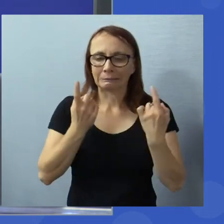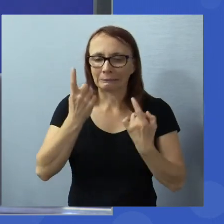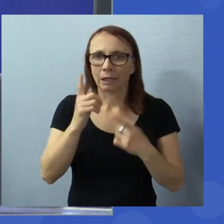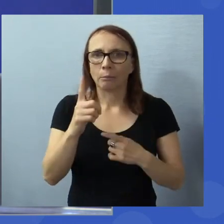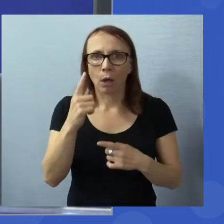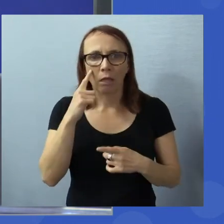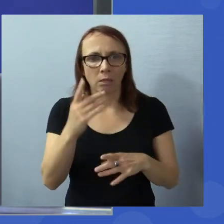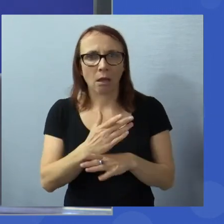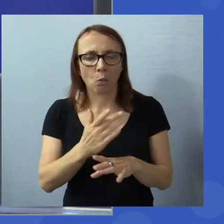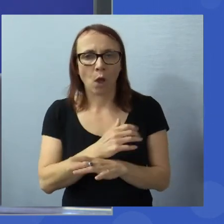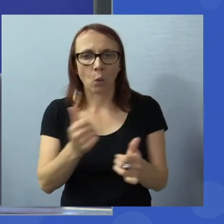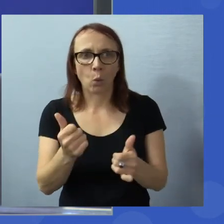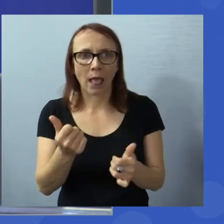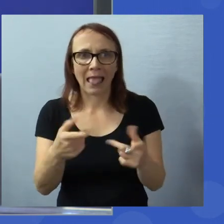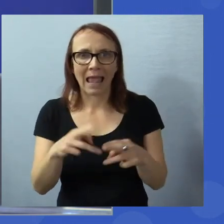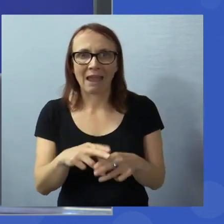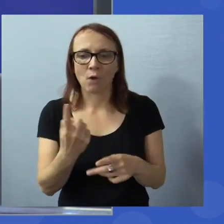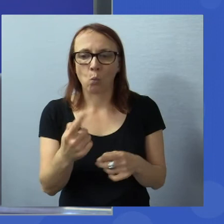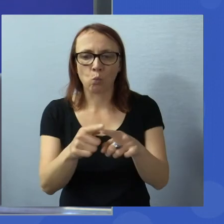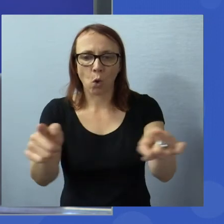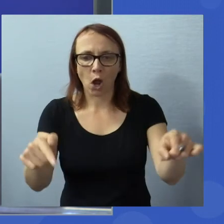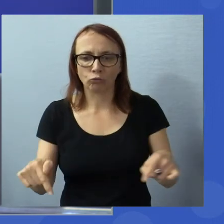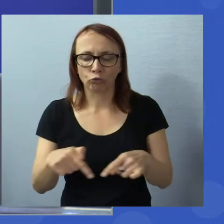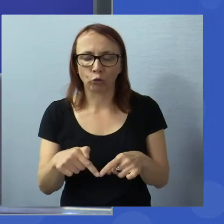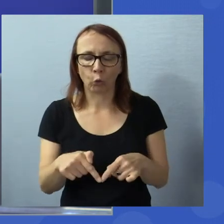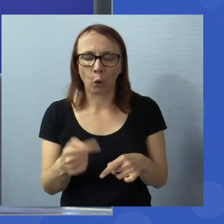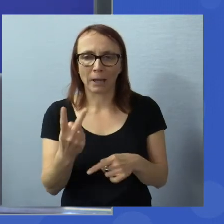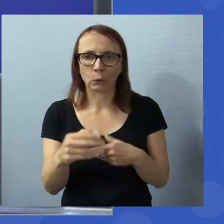imagining having sat in here for a day and a half what that would have felt